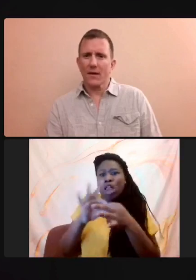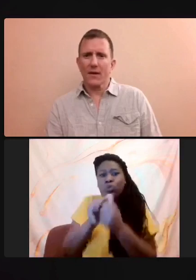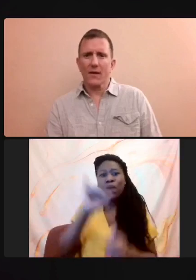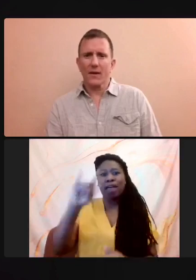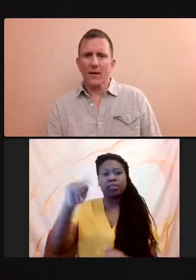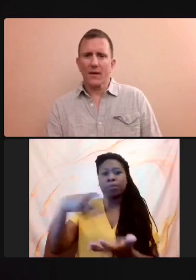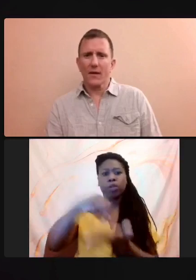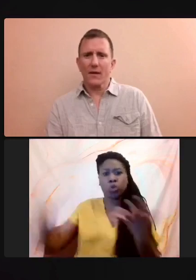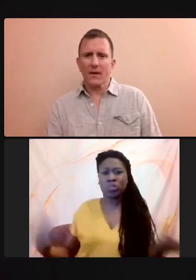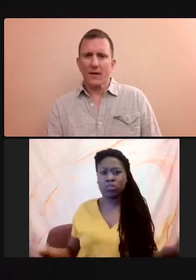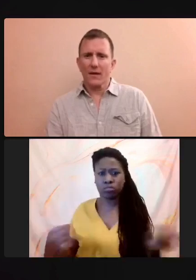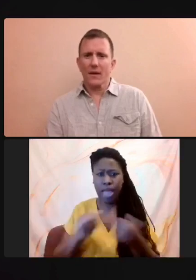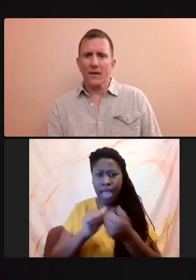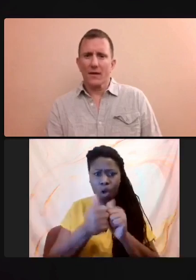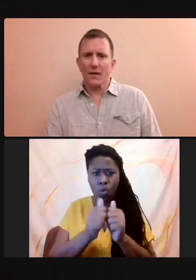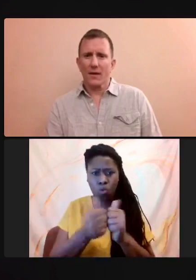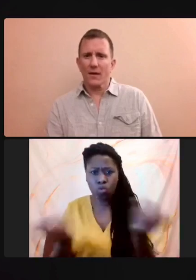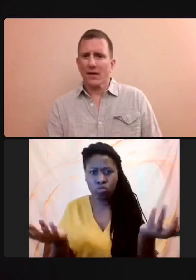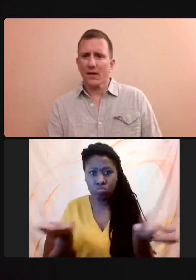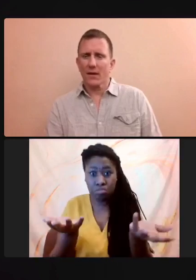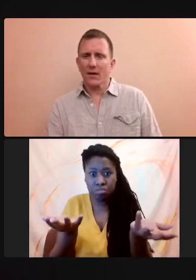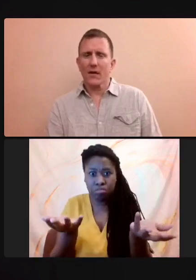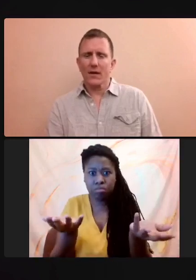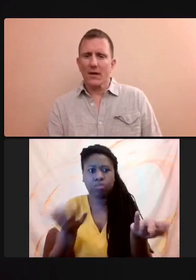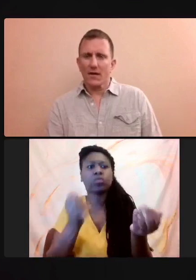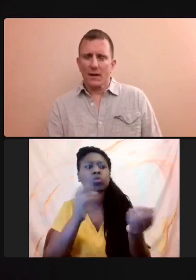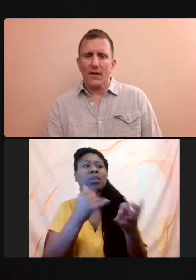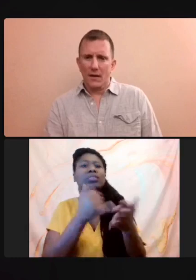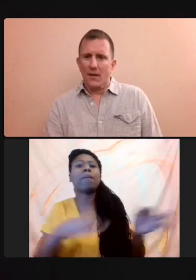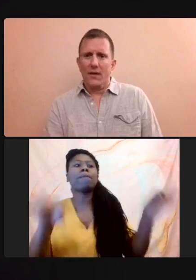Like, that ain't going to work. You know, you want to make sure that